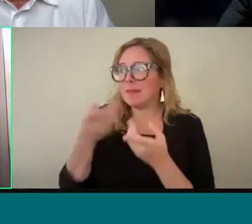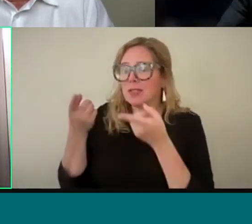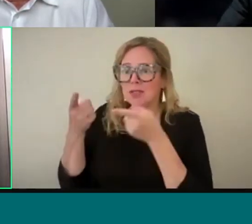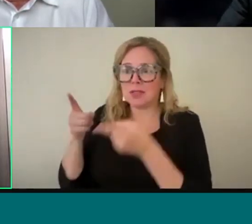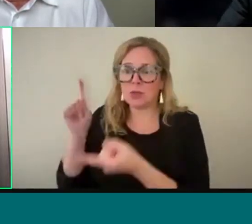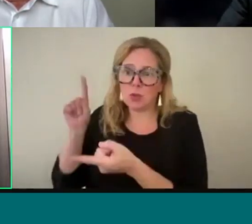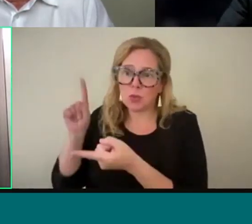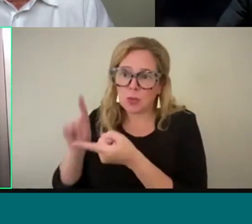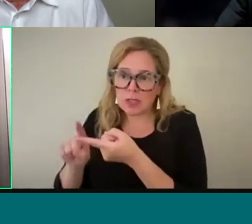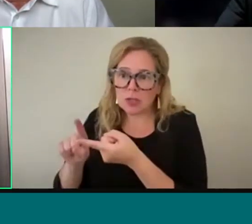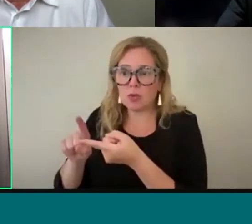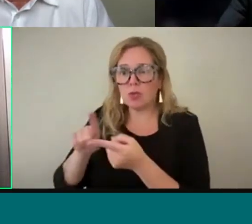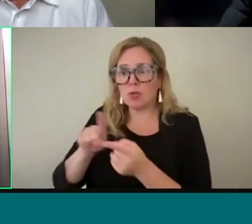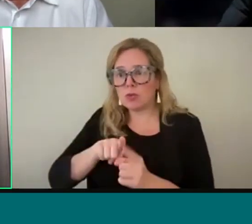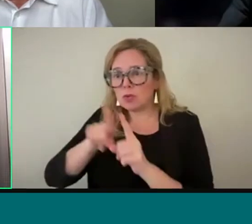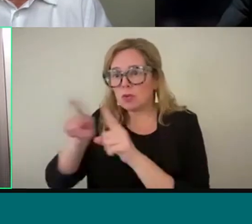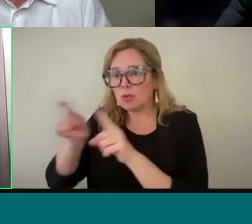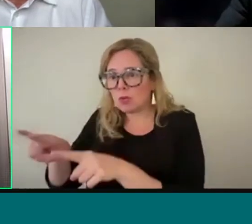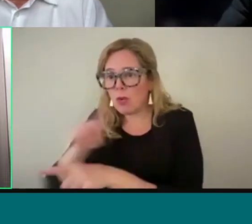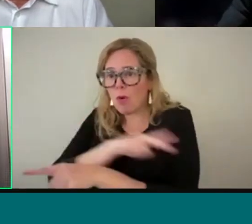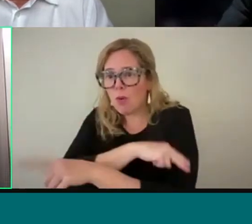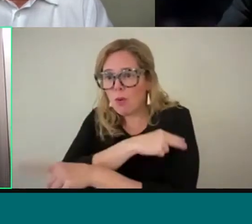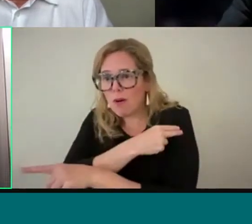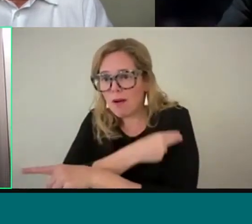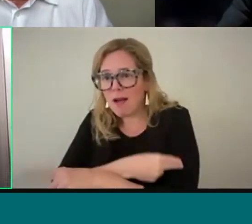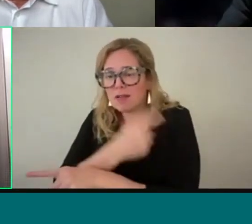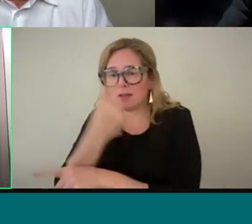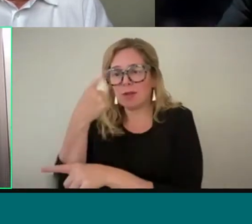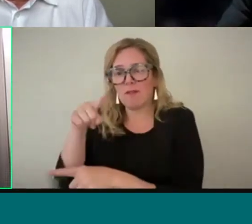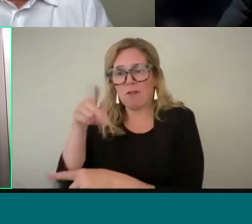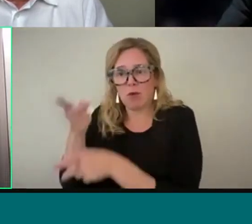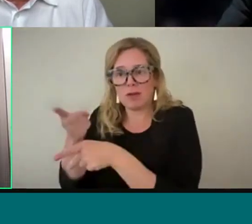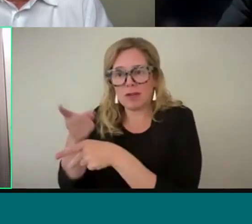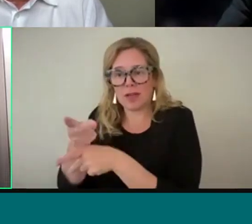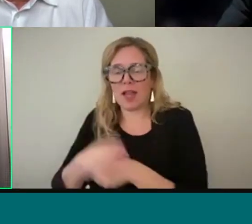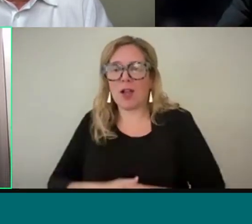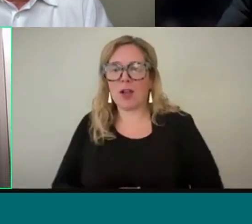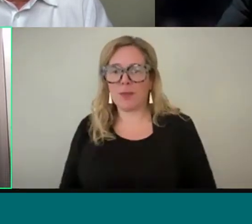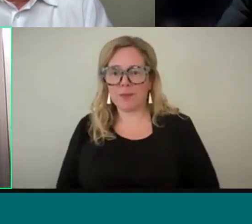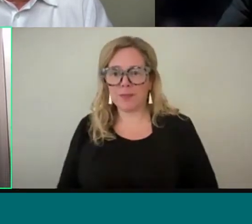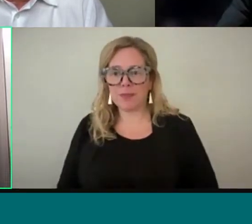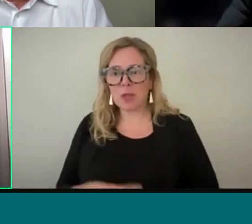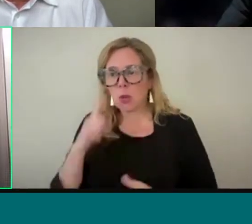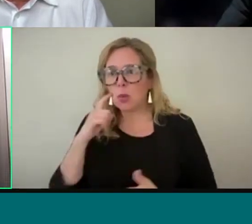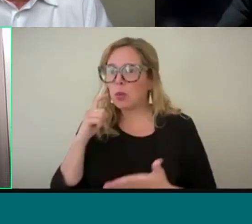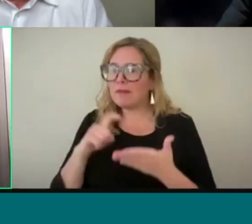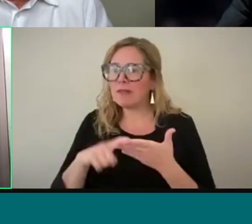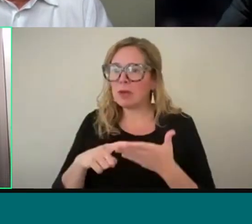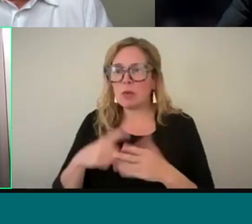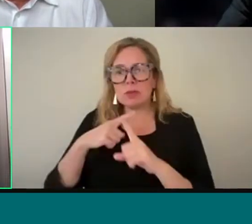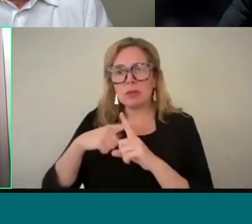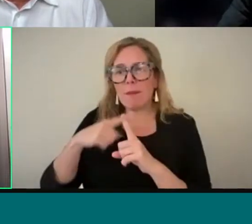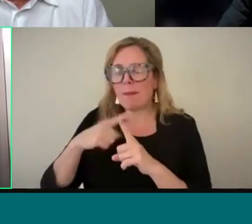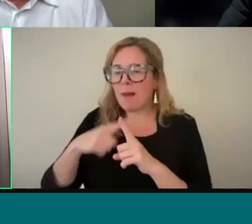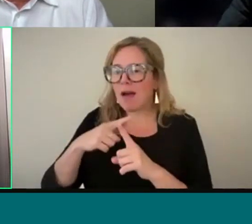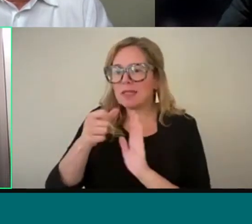Other stories include a better surgery preparation and outcomes for seeing mobility metrics and